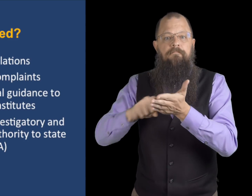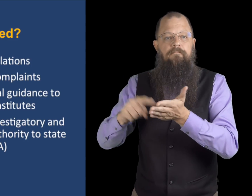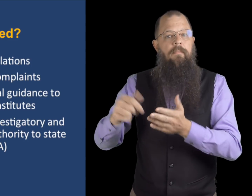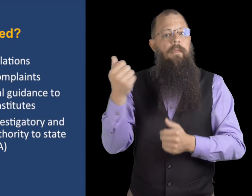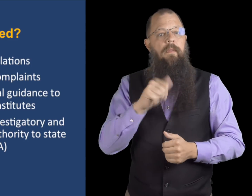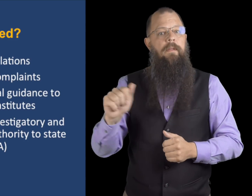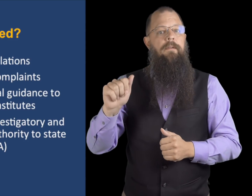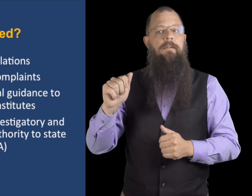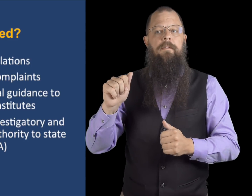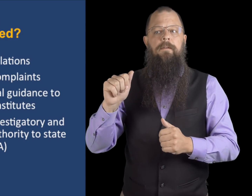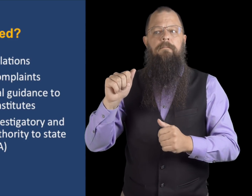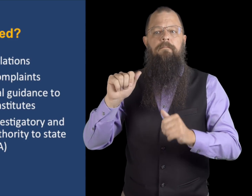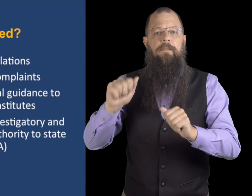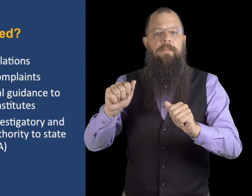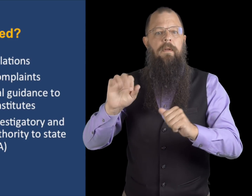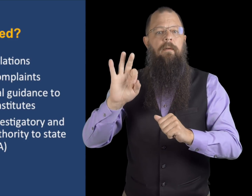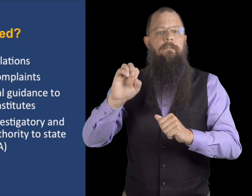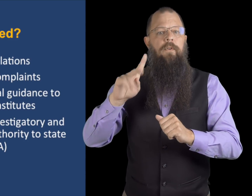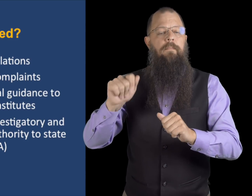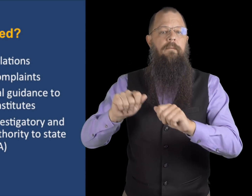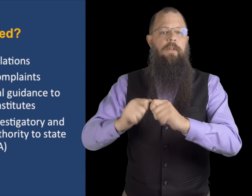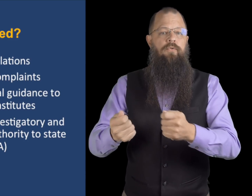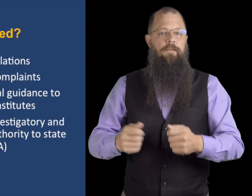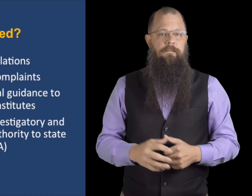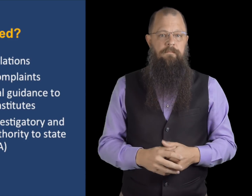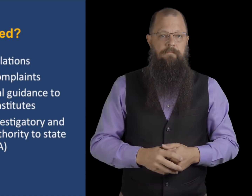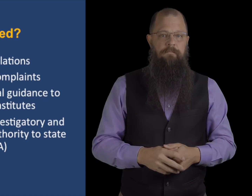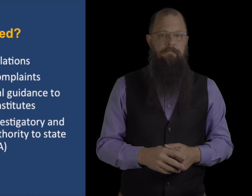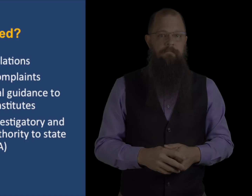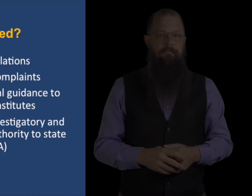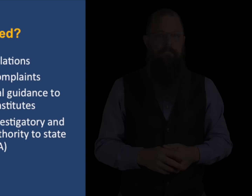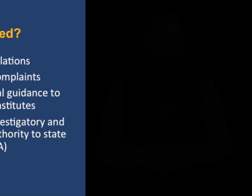any FERPA violation.